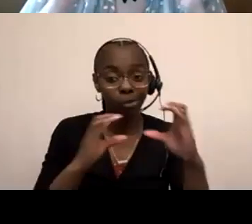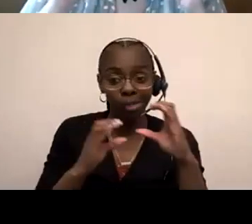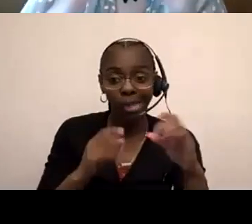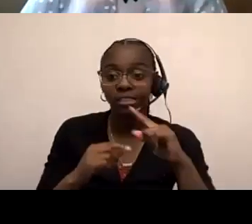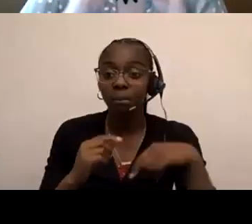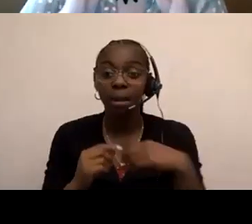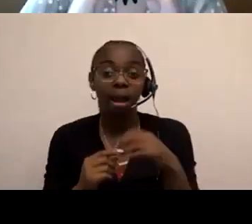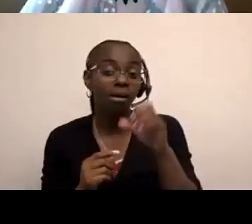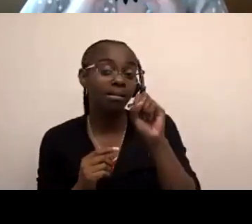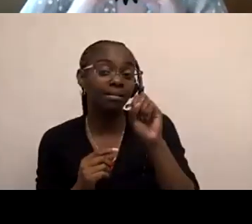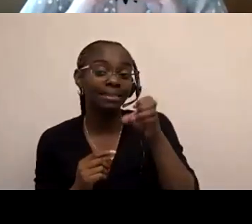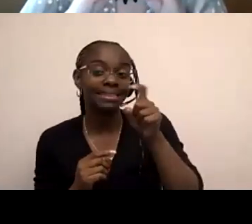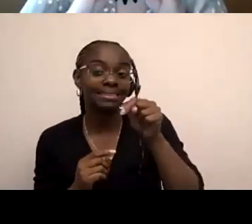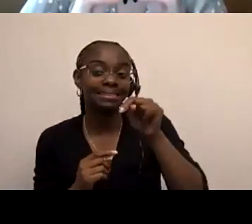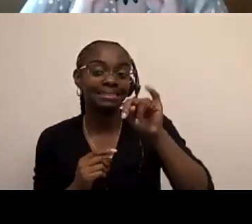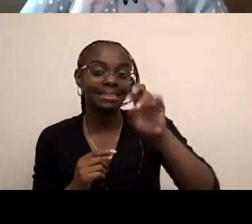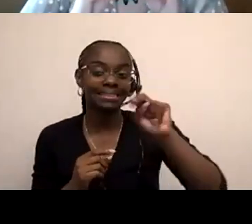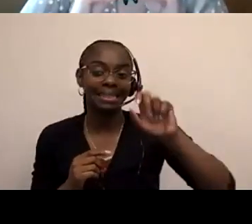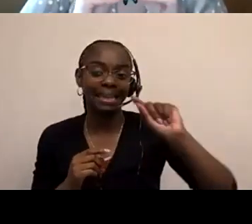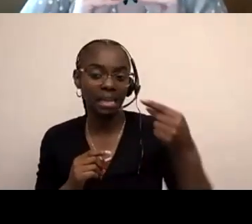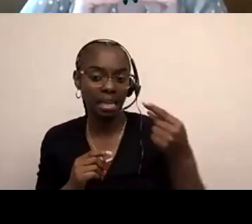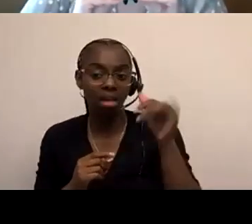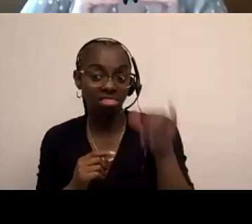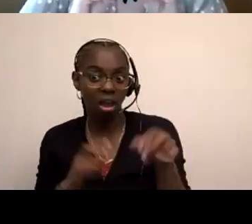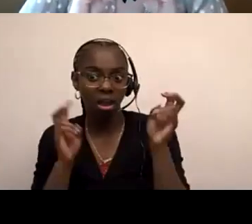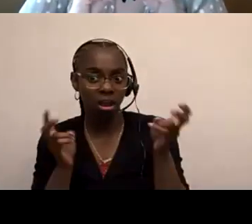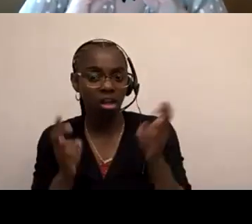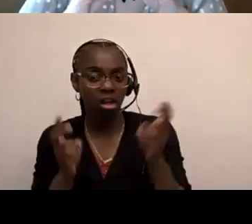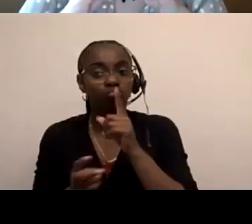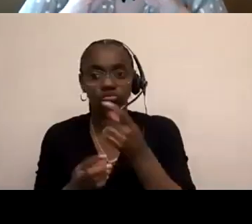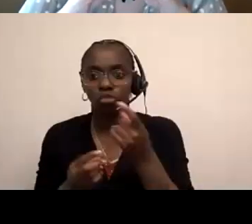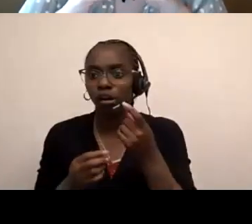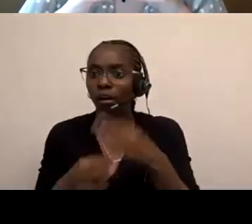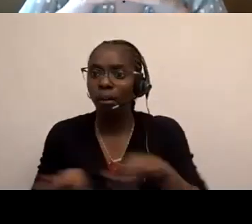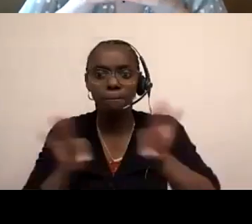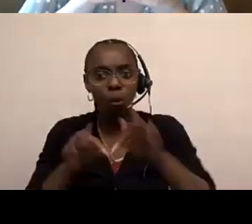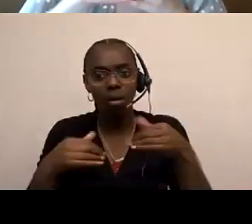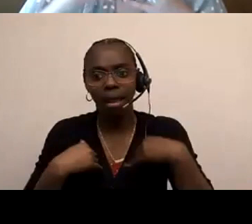THIS A REALLY IMPORTANT TIME TO HAVE THAT CONVERSATION AND TALK ABOUT